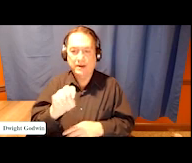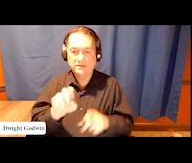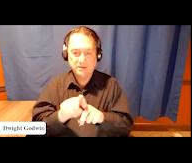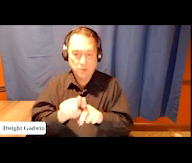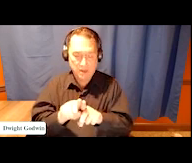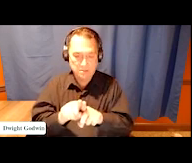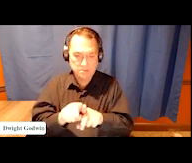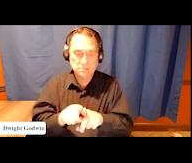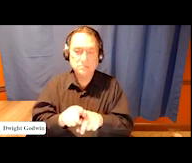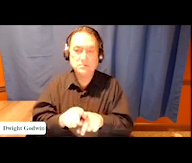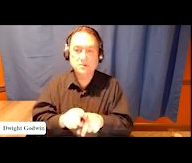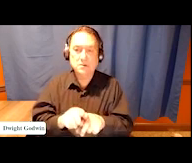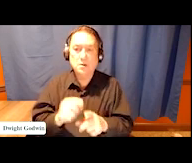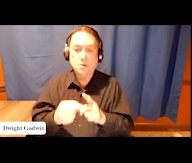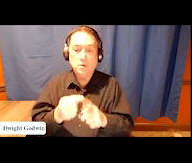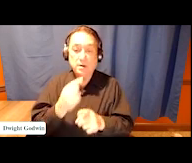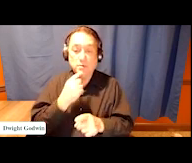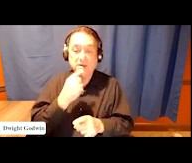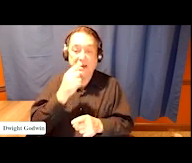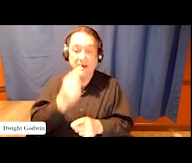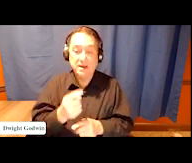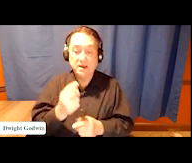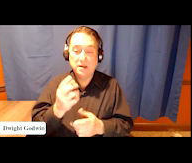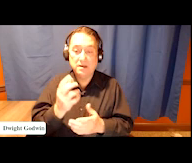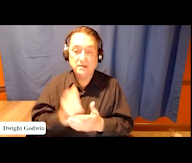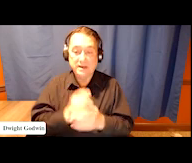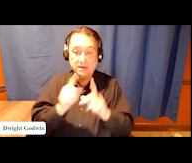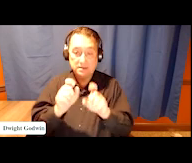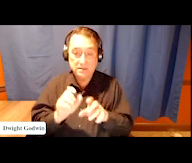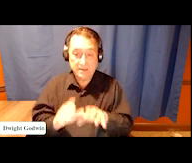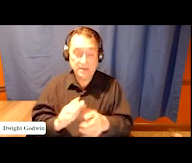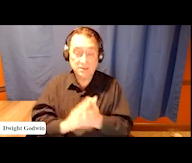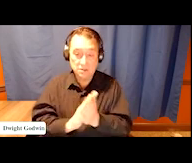And then, when I was actually taking the exams to become certified,